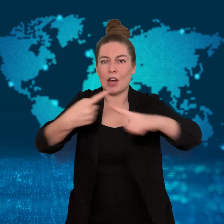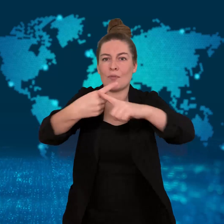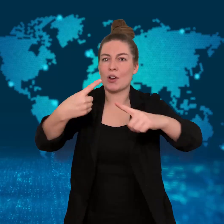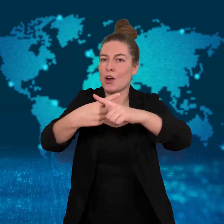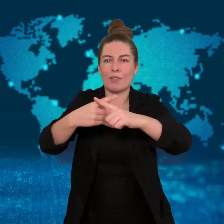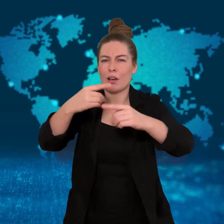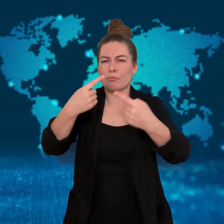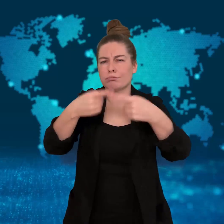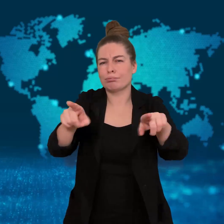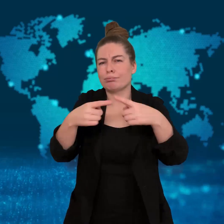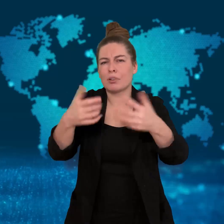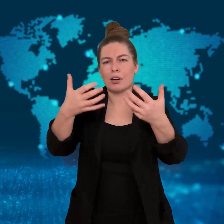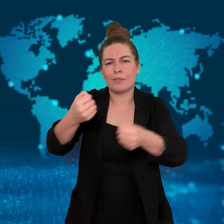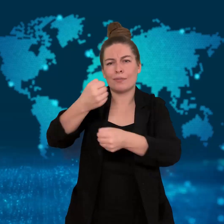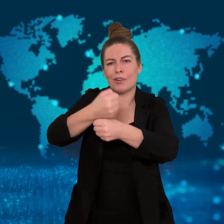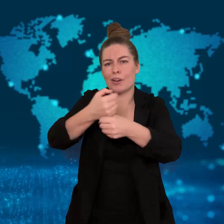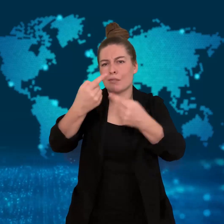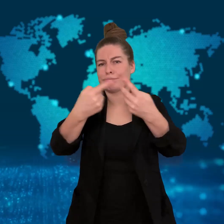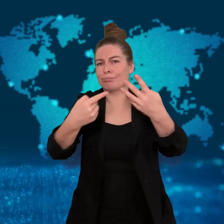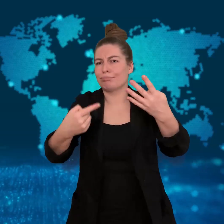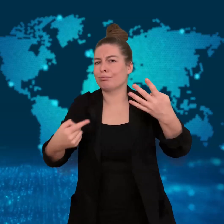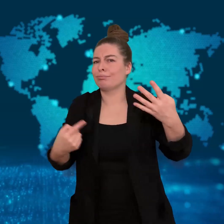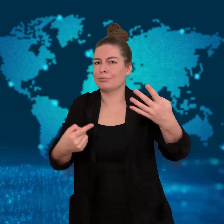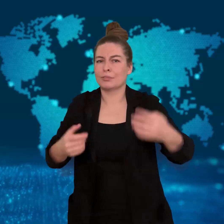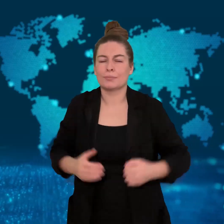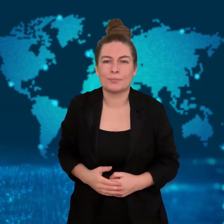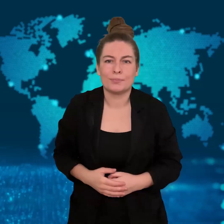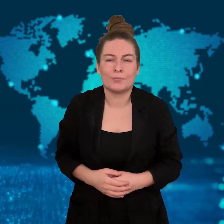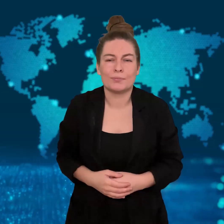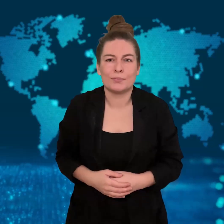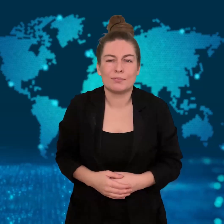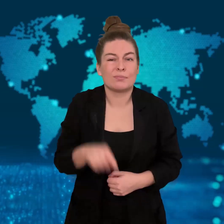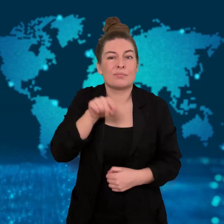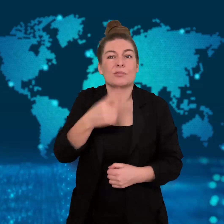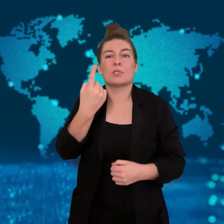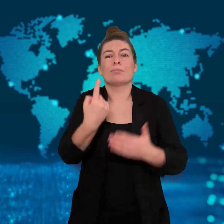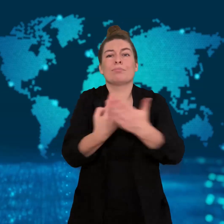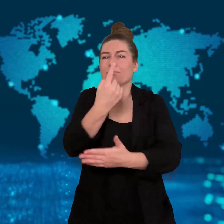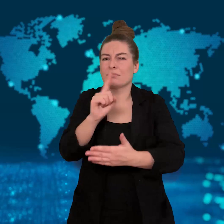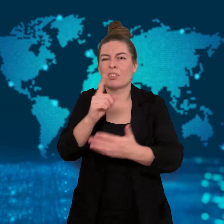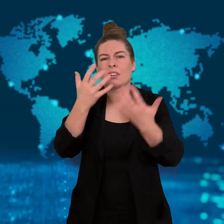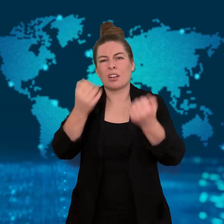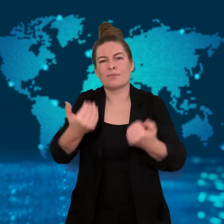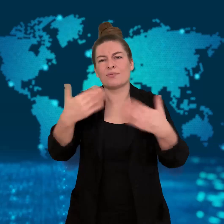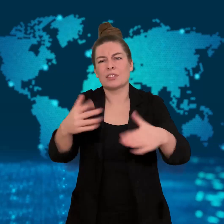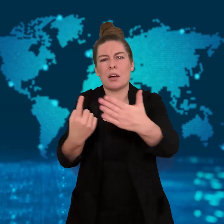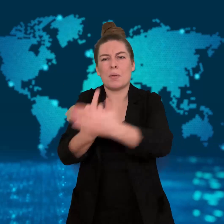There have been other attacks in the DRC.